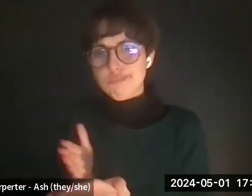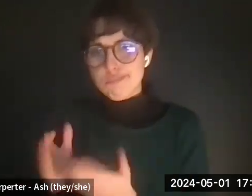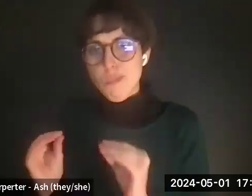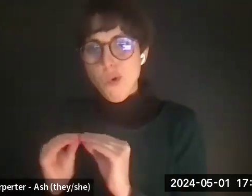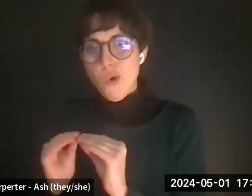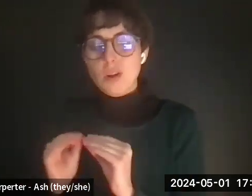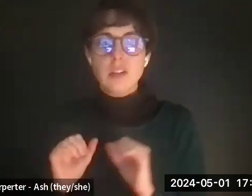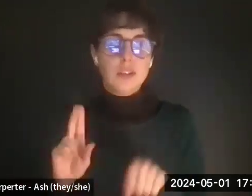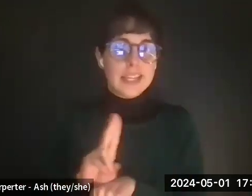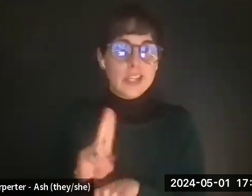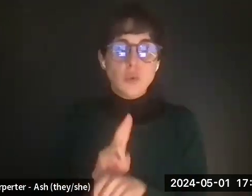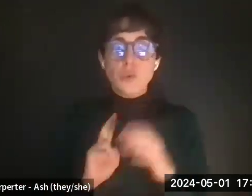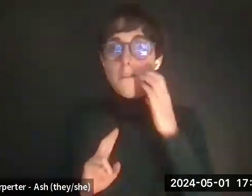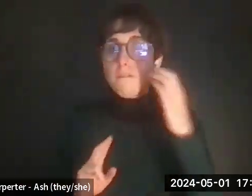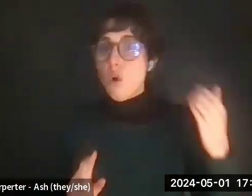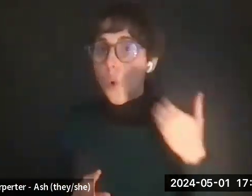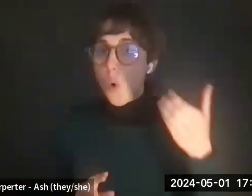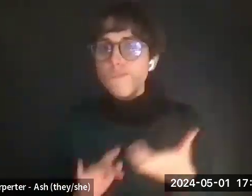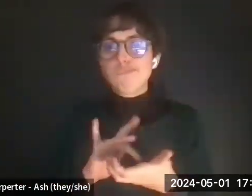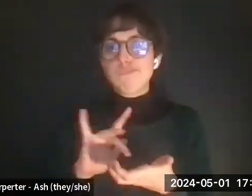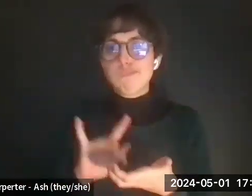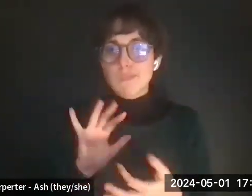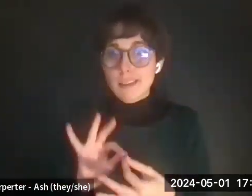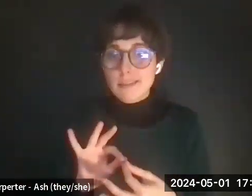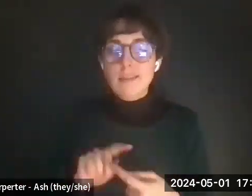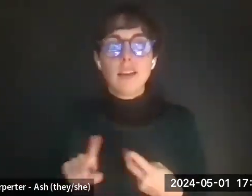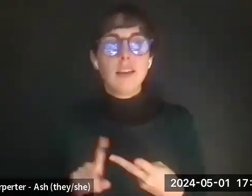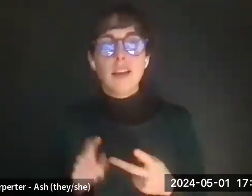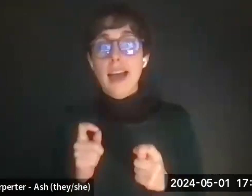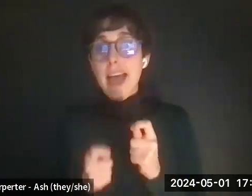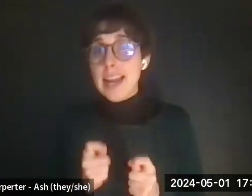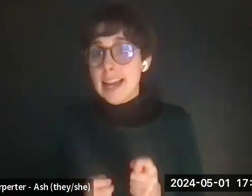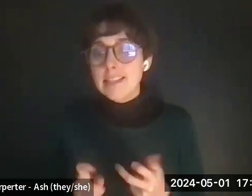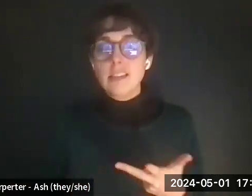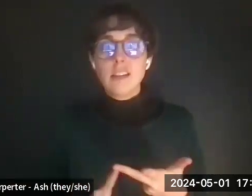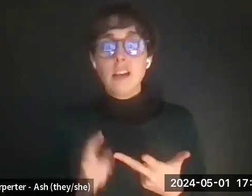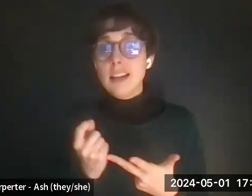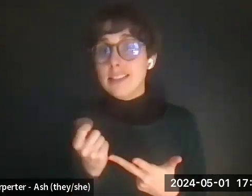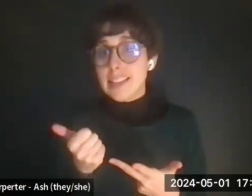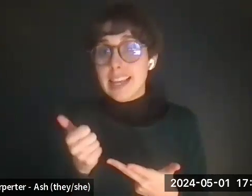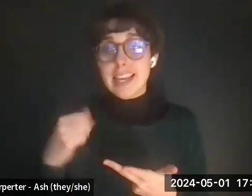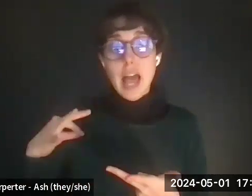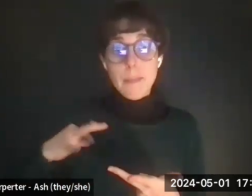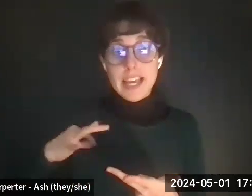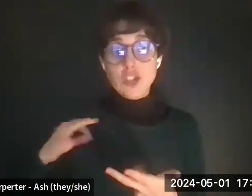to make edits, begin to Dr. Delete applications, attach their documentation and print a receipt.